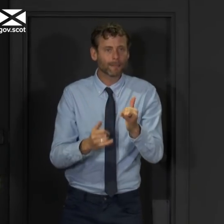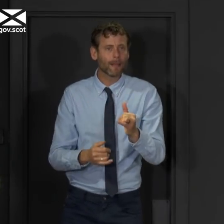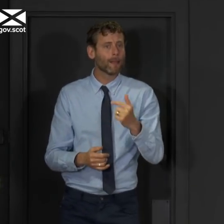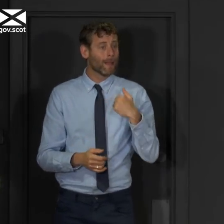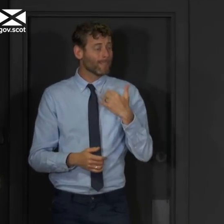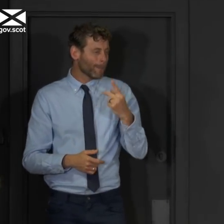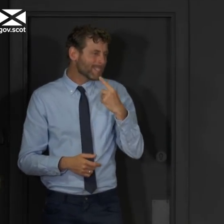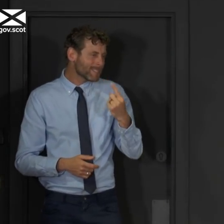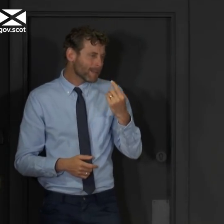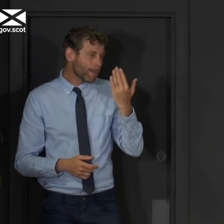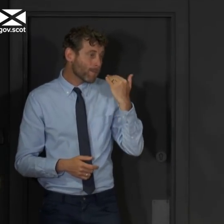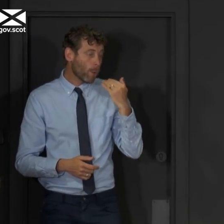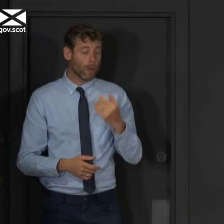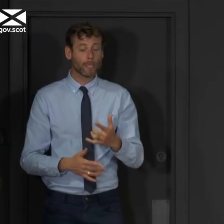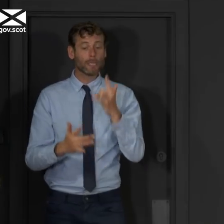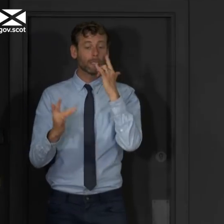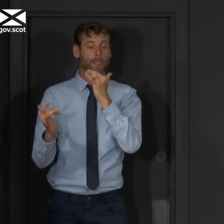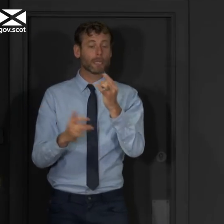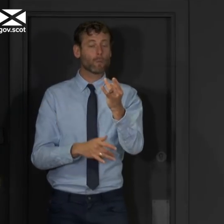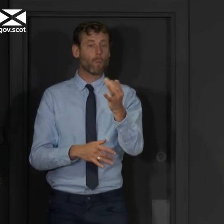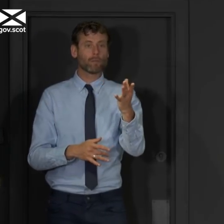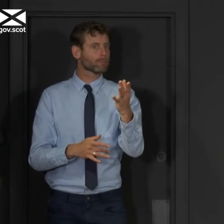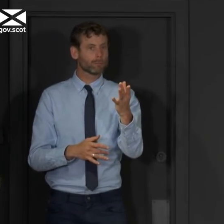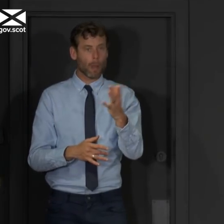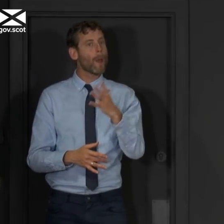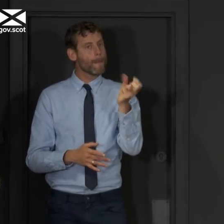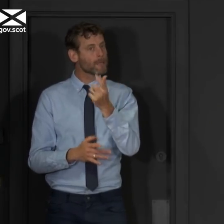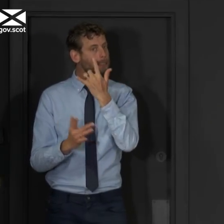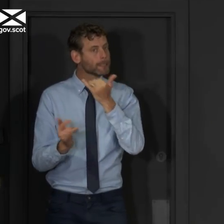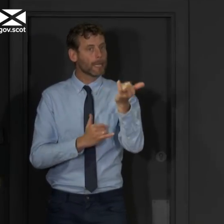is something that is going to be done regularly and routinely. And therefore it is important,